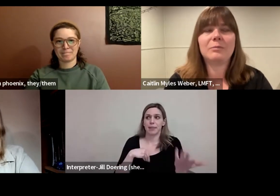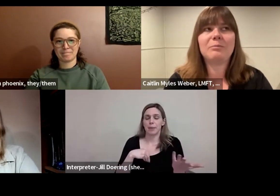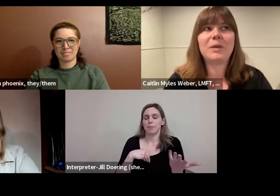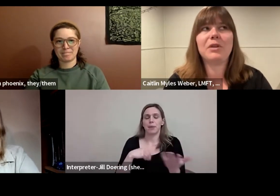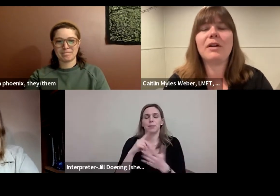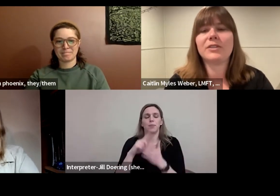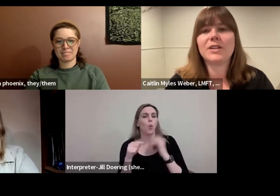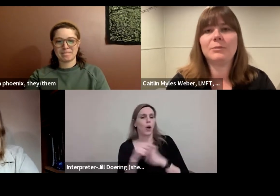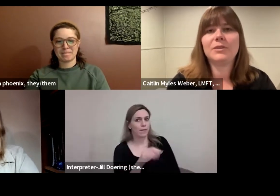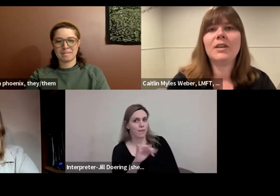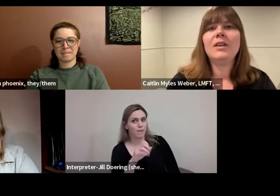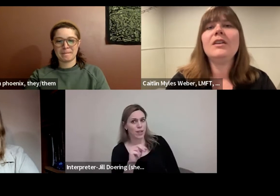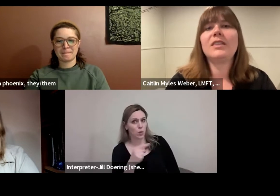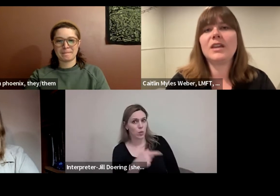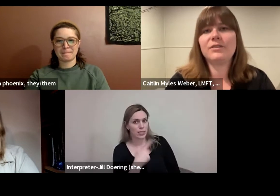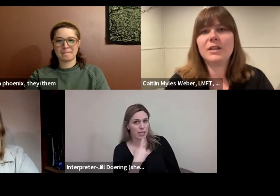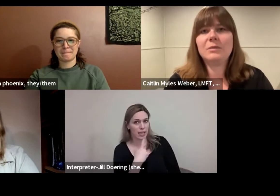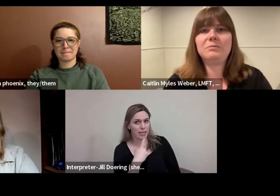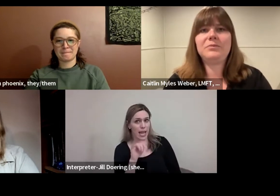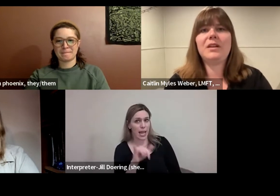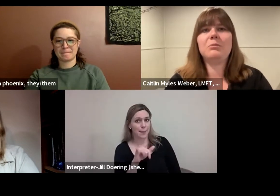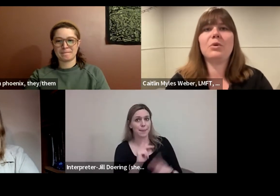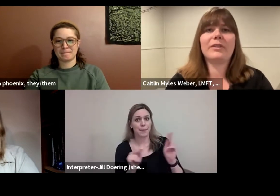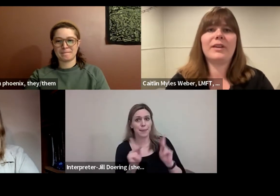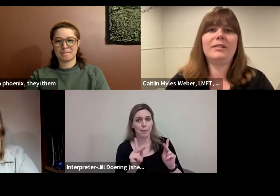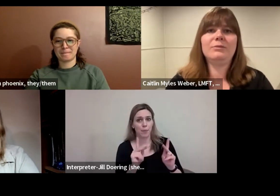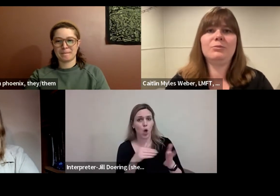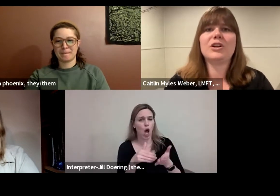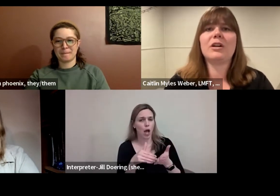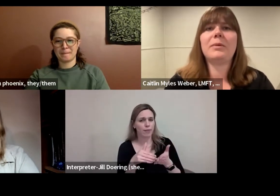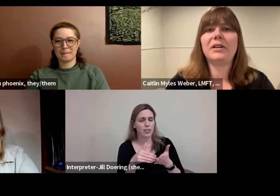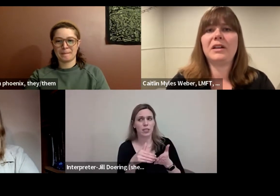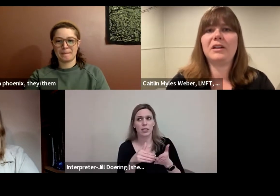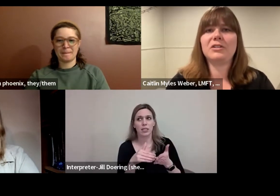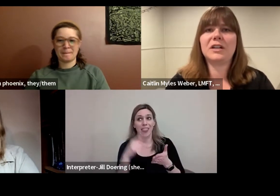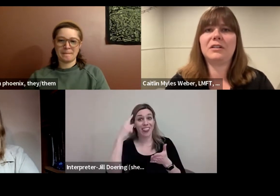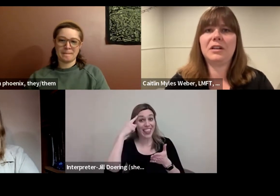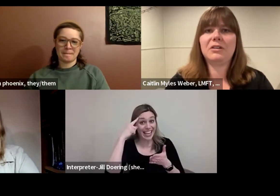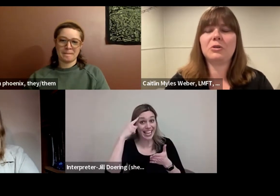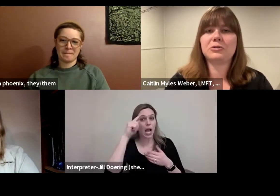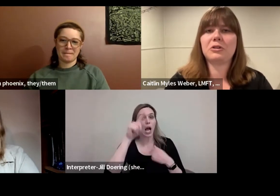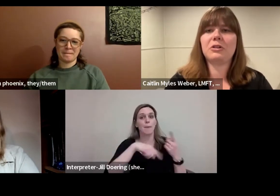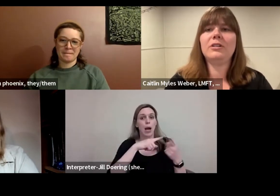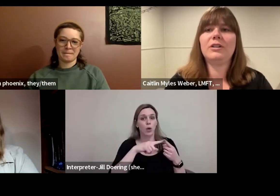like people oftentimes think of it more than we talk about it in our daily culture.